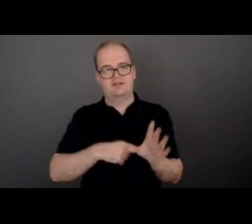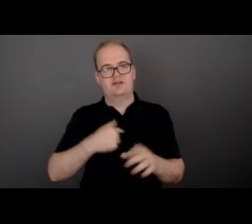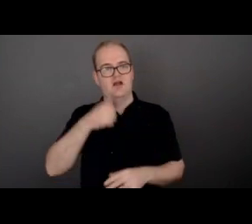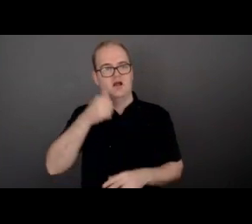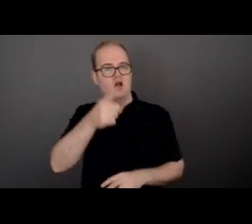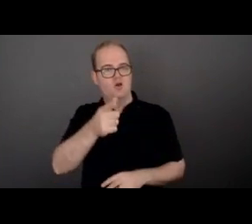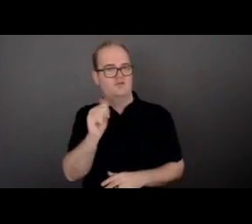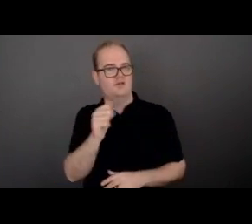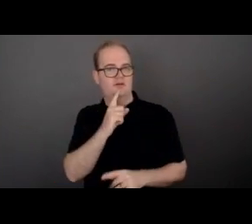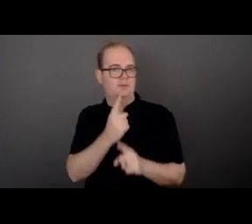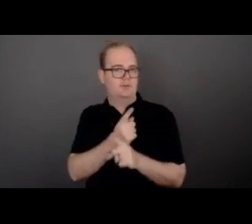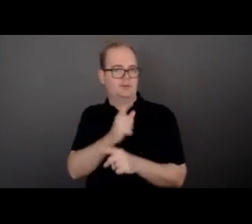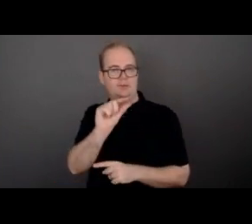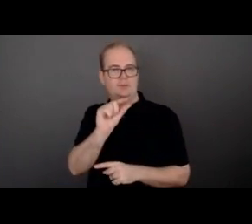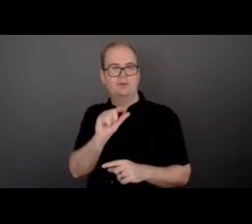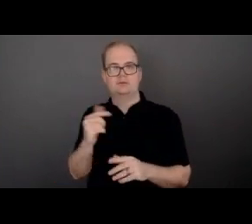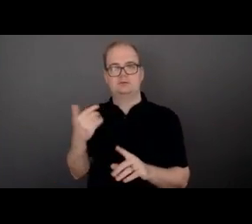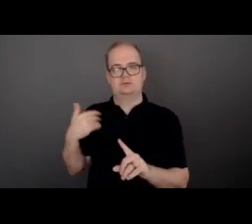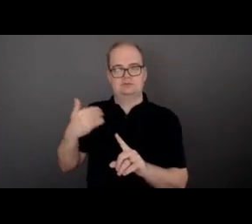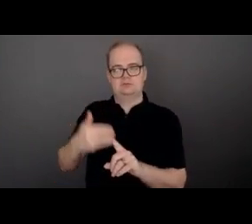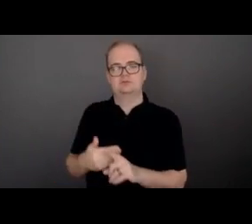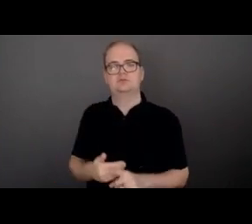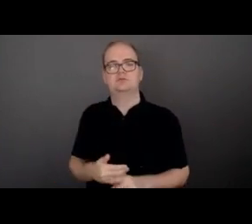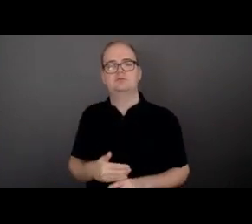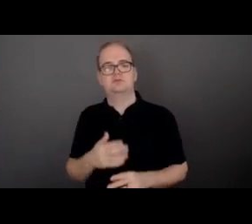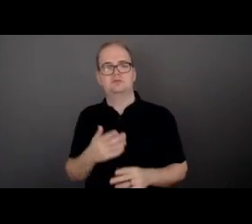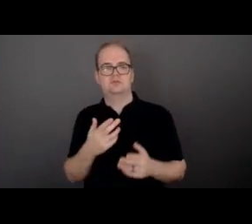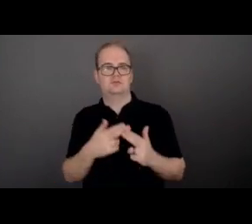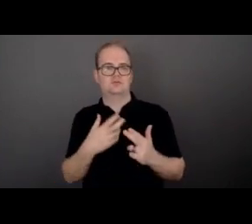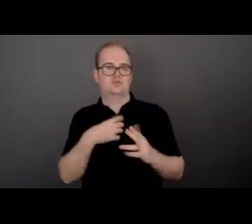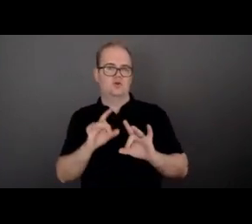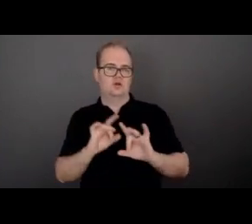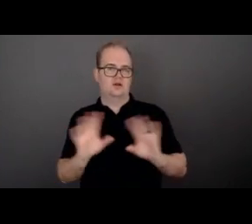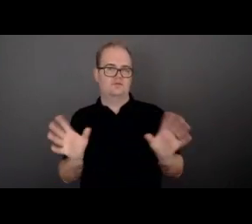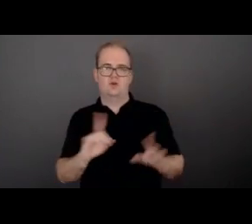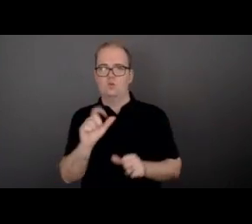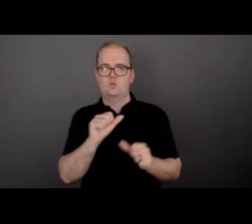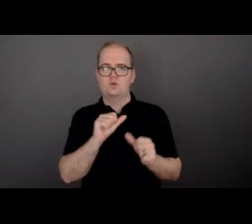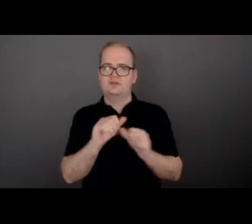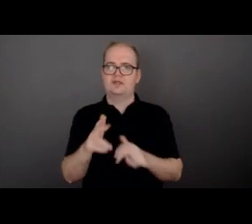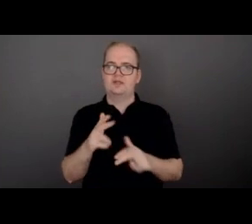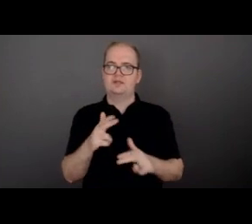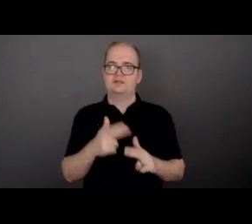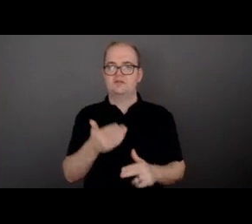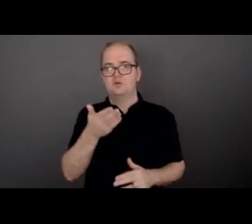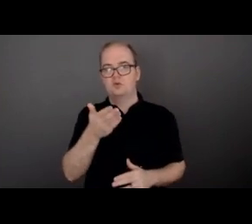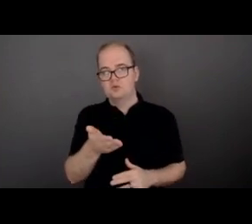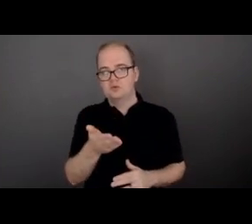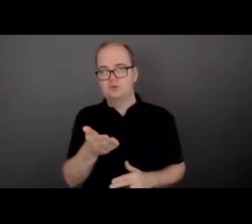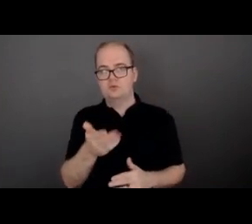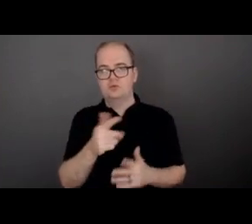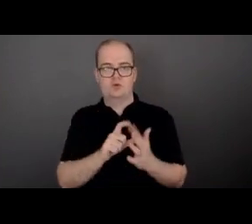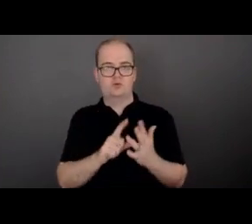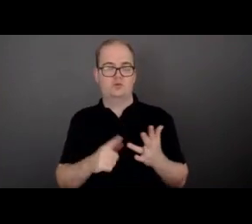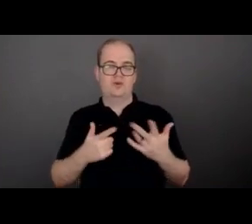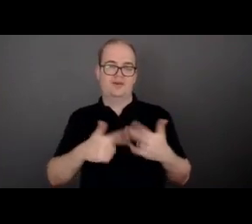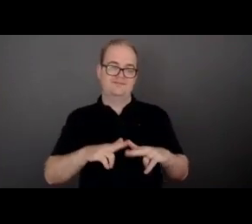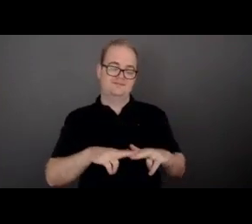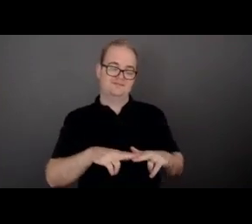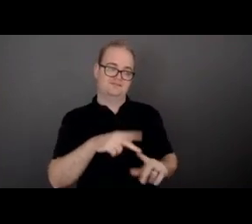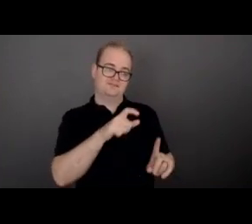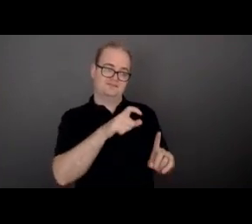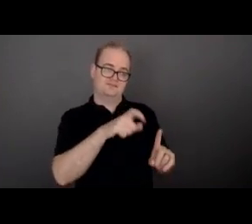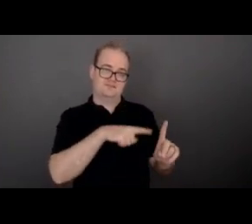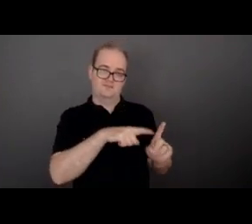more clarification, what would be the best thing to do when the victim feels like it's